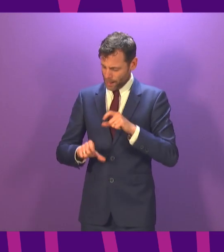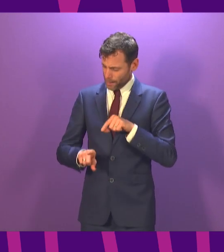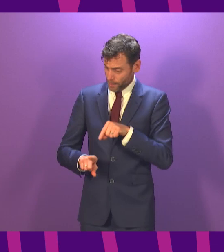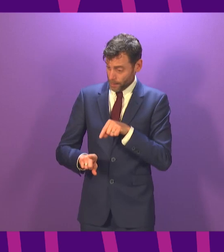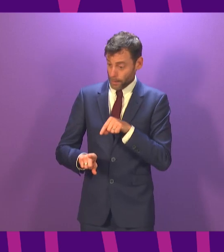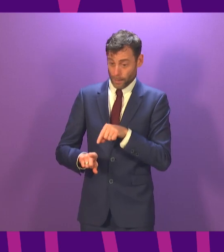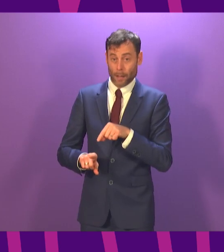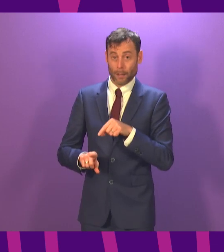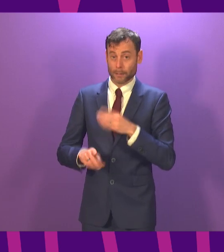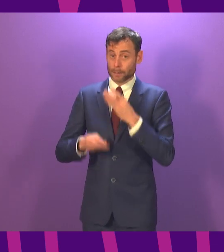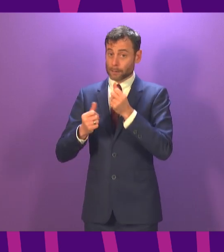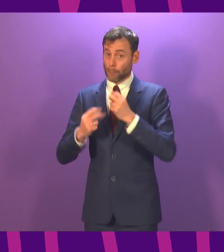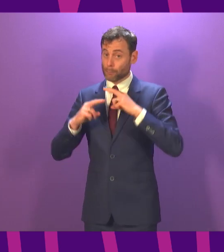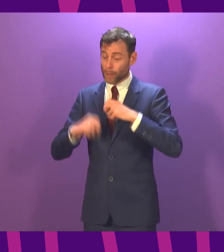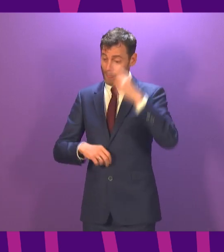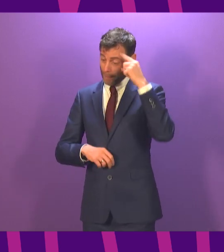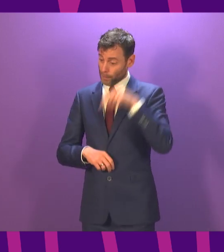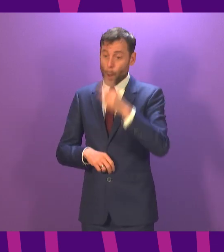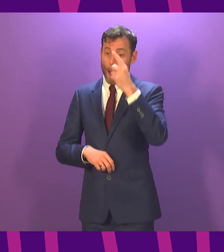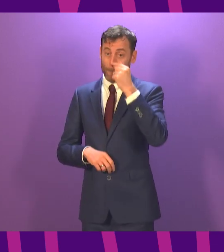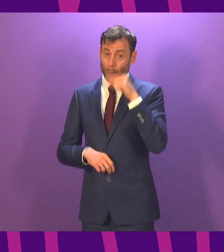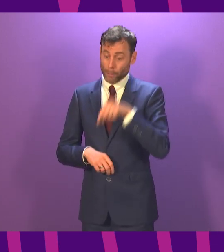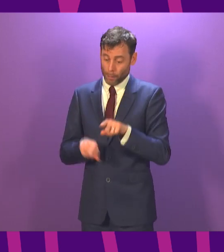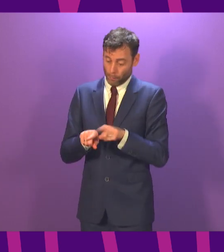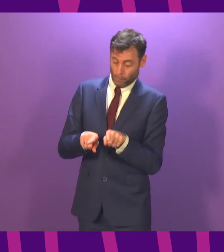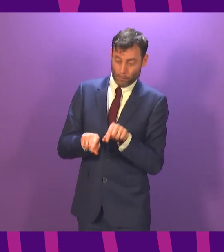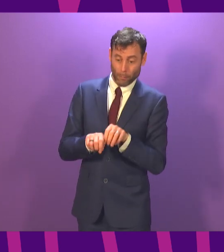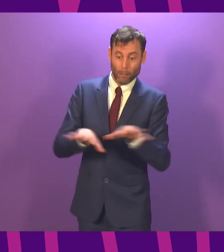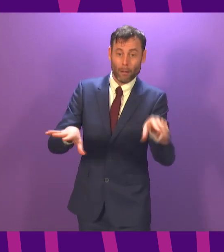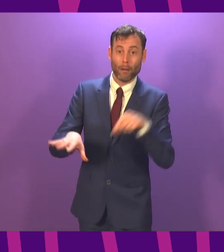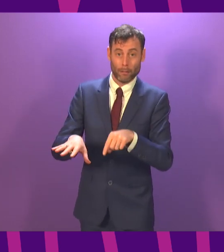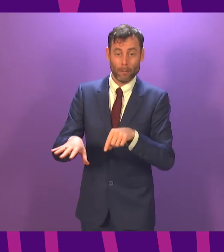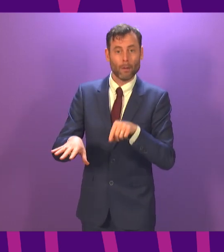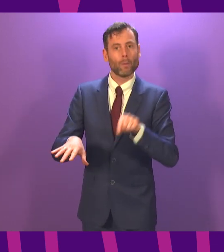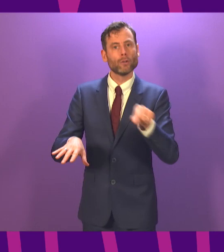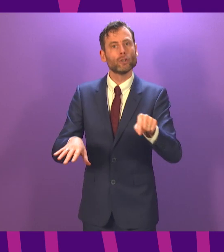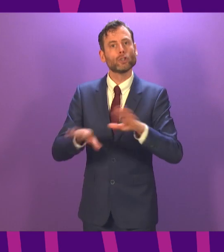whether, as some scientists think might be the case, it is infecting children and young